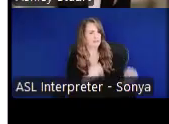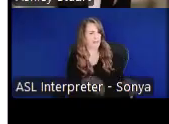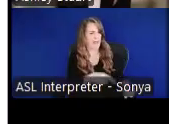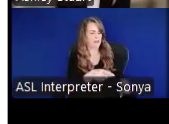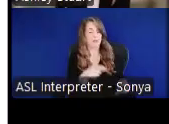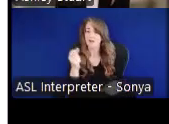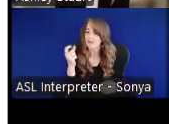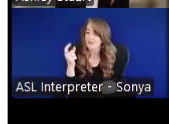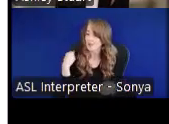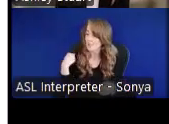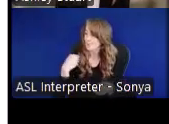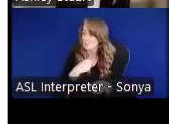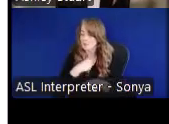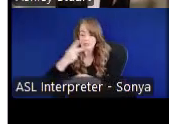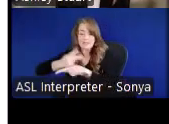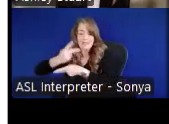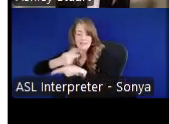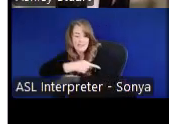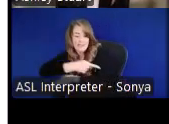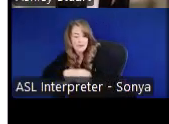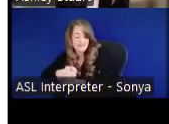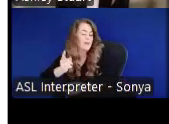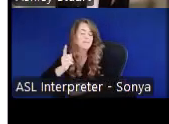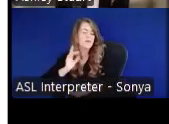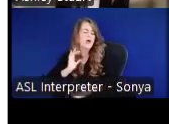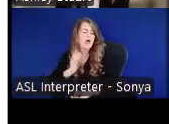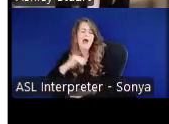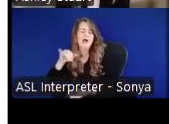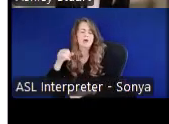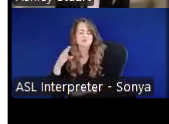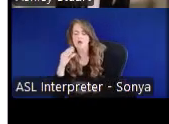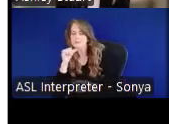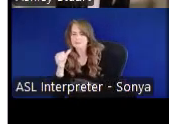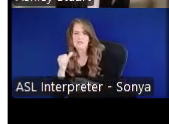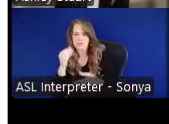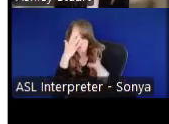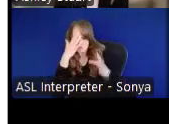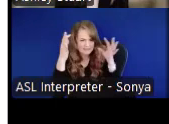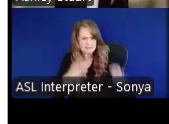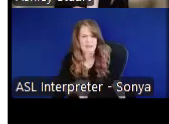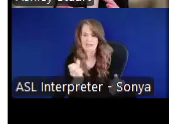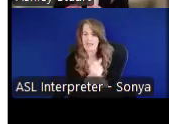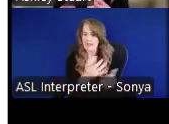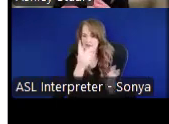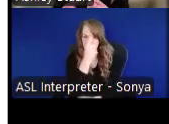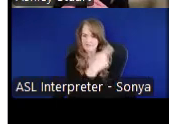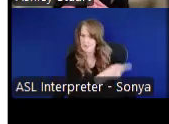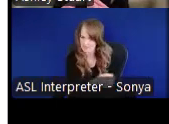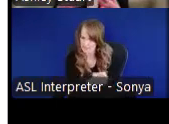caregivers is not necessarily. To make those decisions for them, but again, to kind of pair